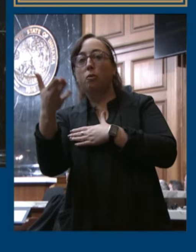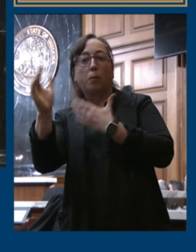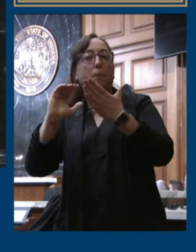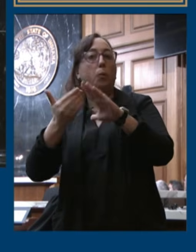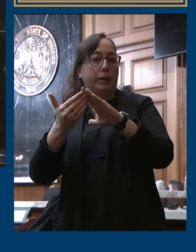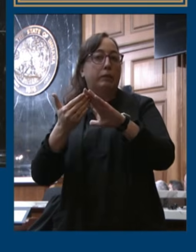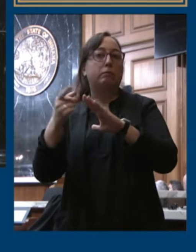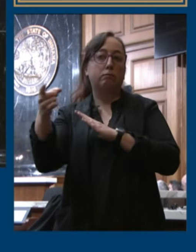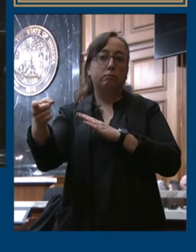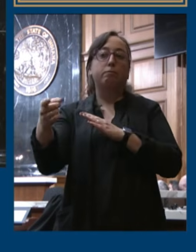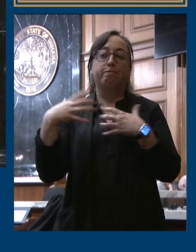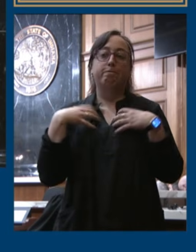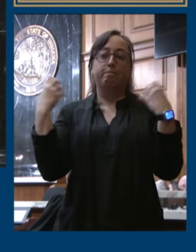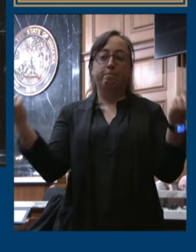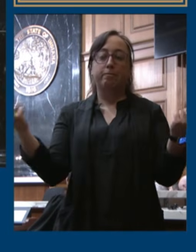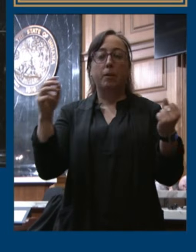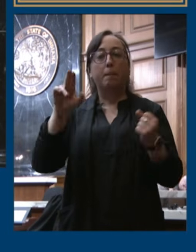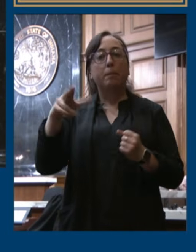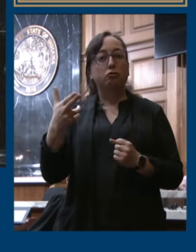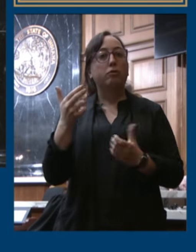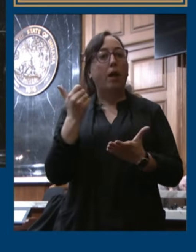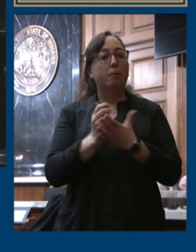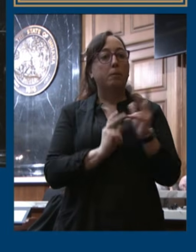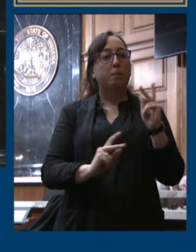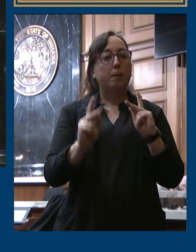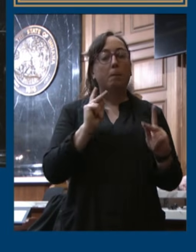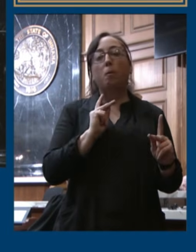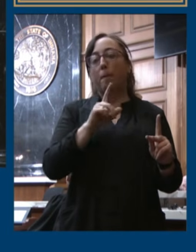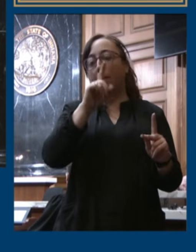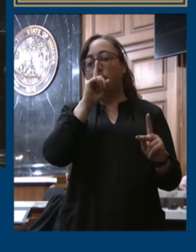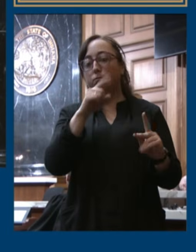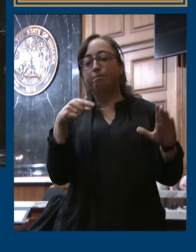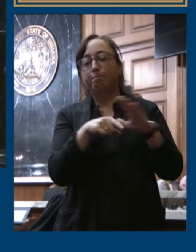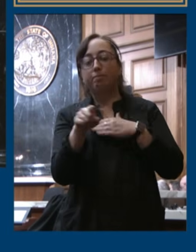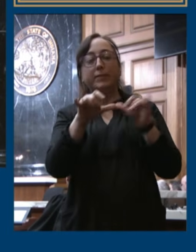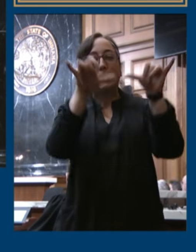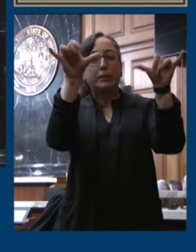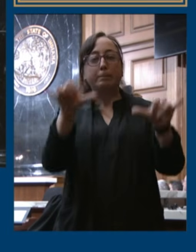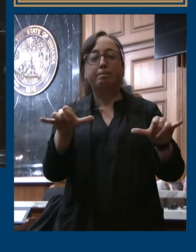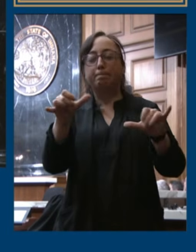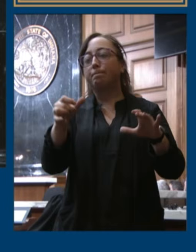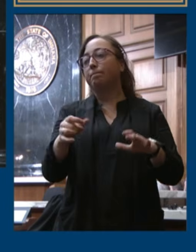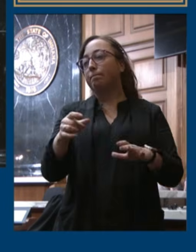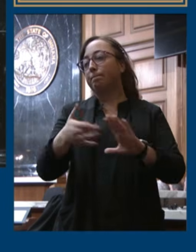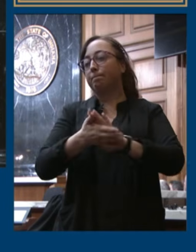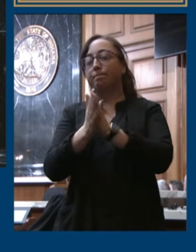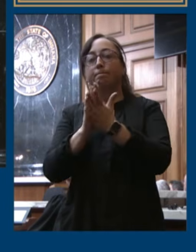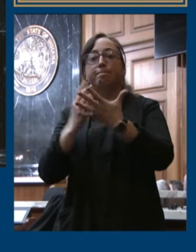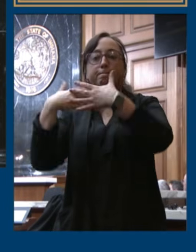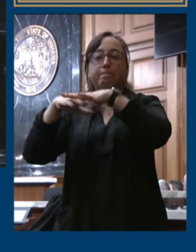MITCH HELPS PEOPLE FIND A PATHWAY OUT OF THE SYSTEM AND INTO A PEACEFUL AND PRODUCTIVE LIFE.